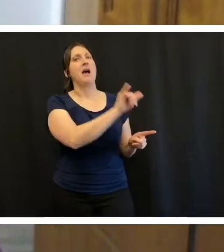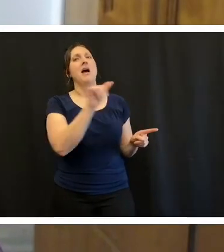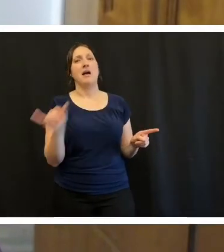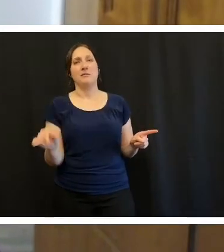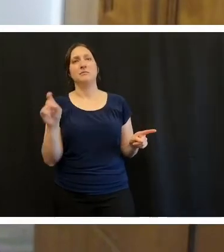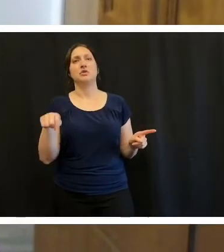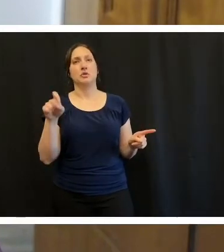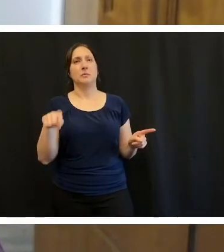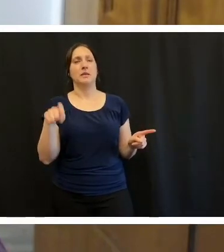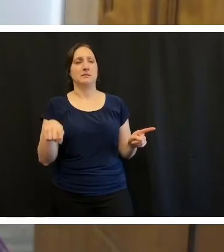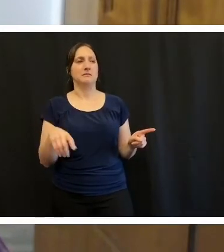Comment about that, will you?